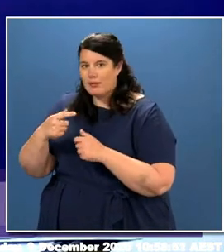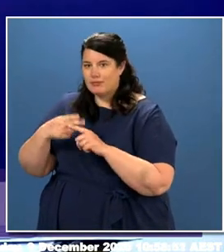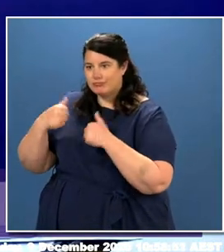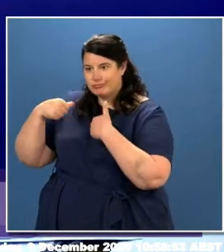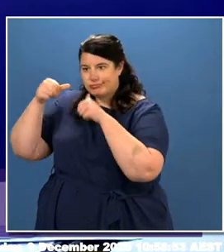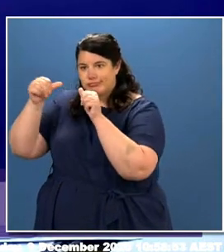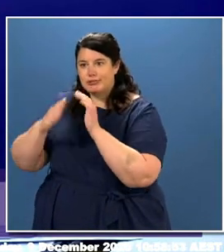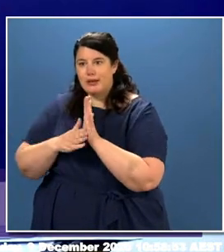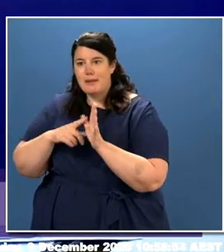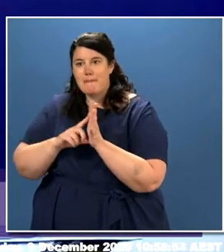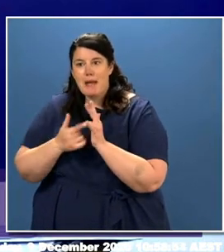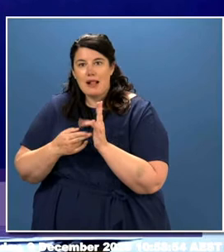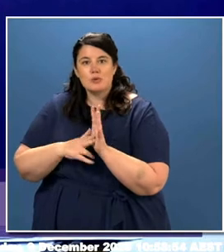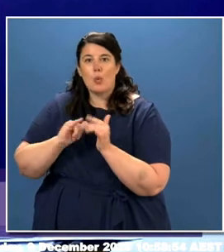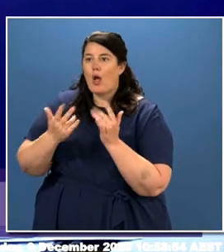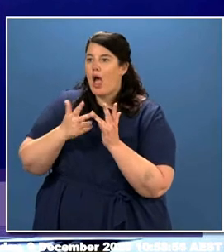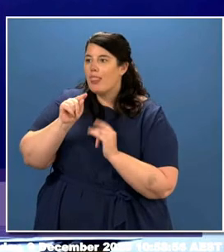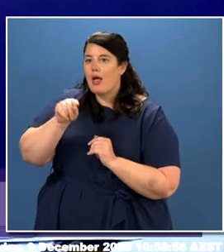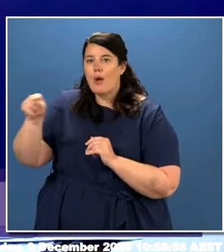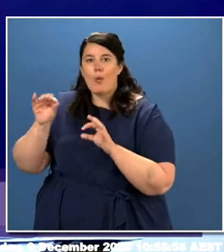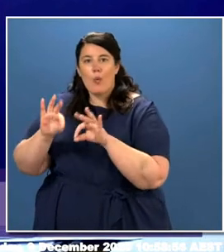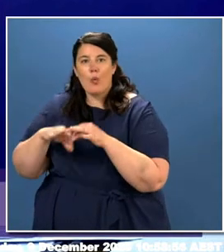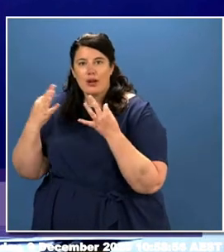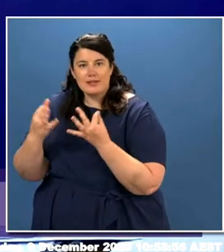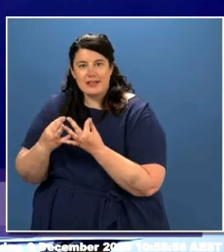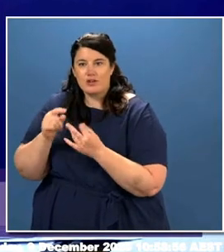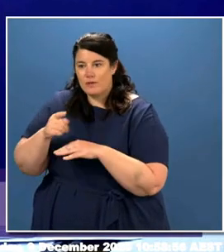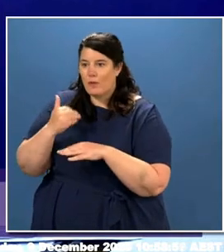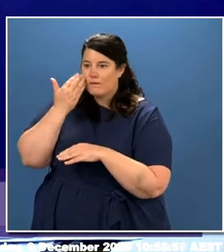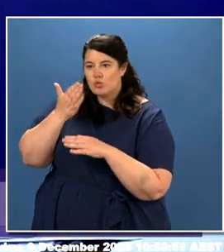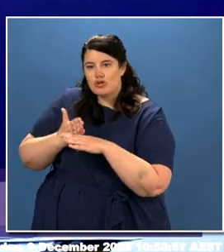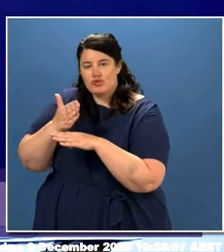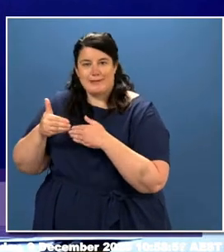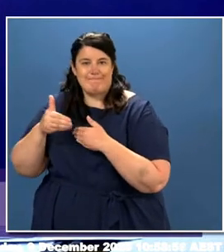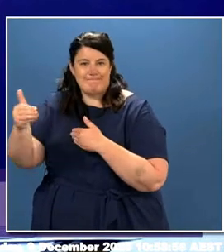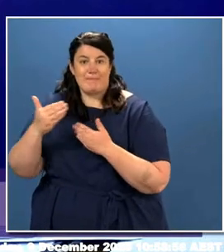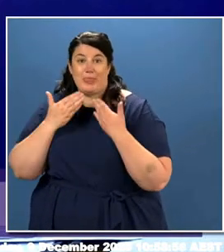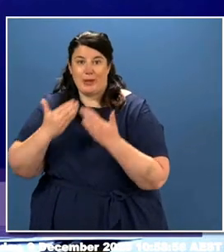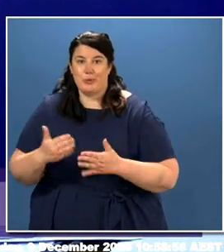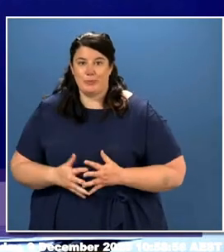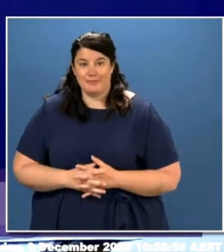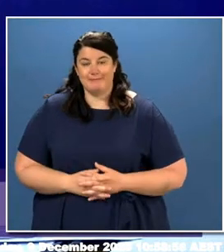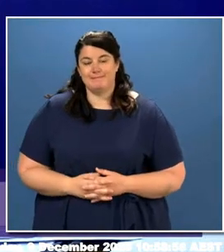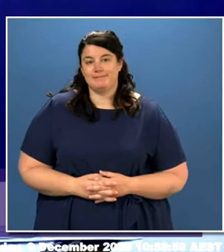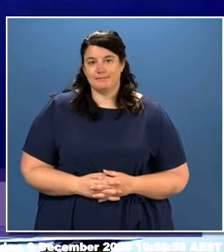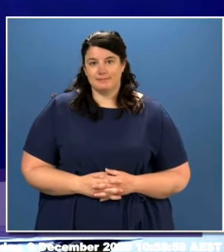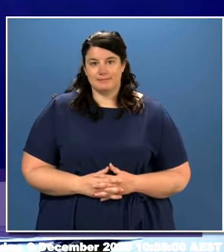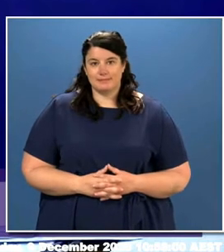and whatever else you choose to do with a legal career. Thank you very much.